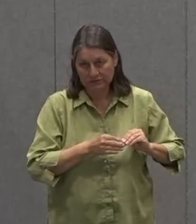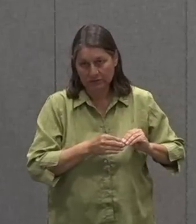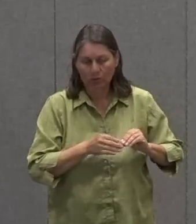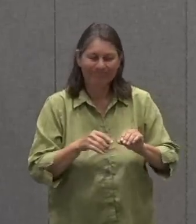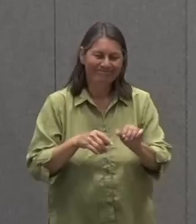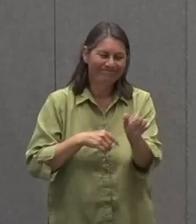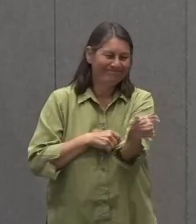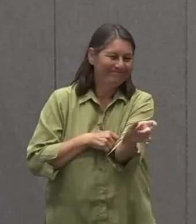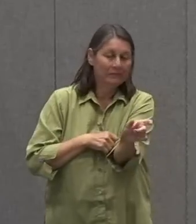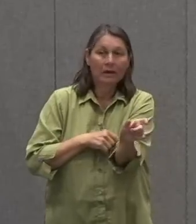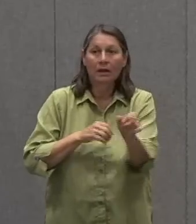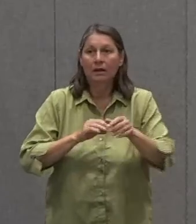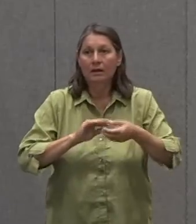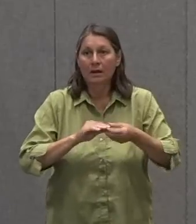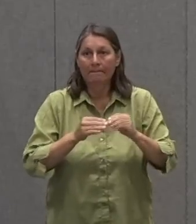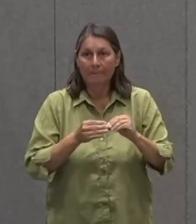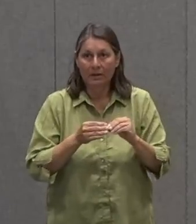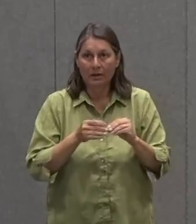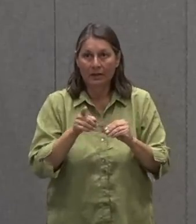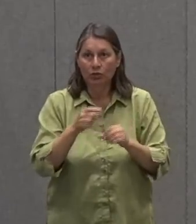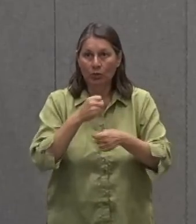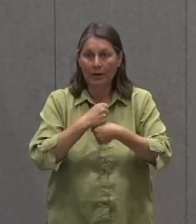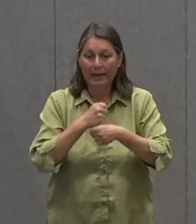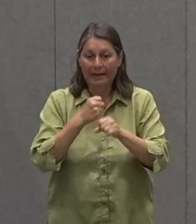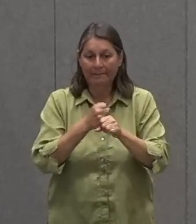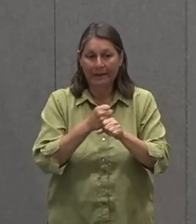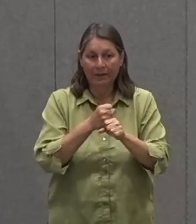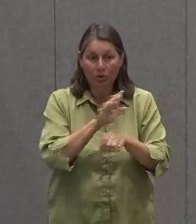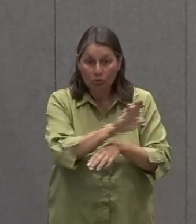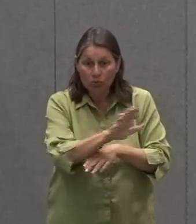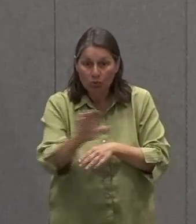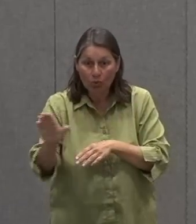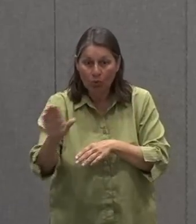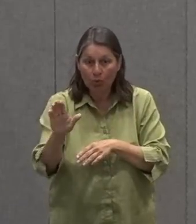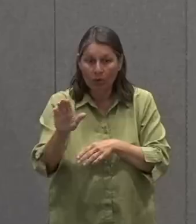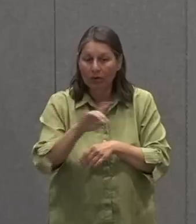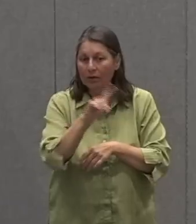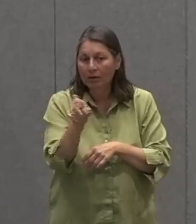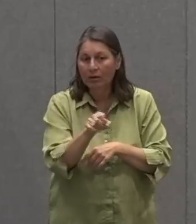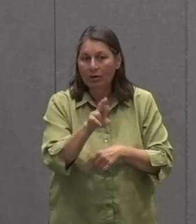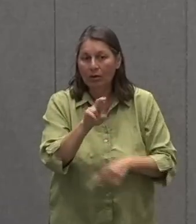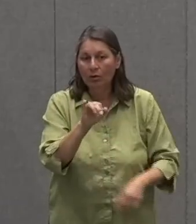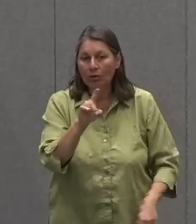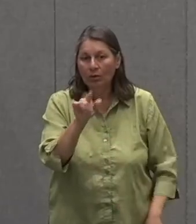and we are going to make our own riddle. So we have here this one as our example.